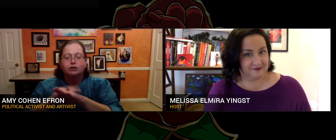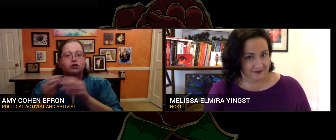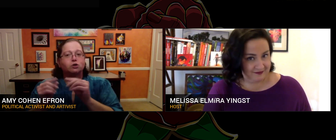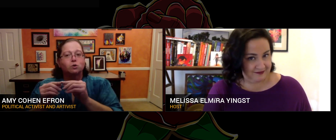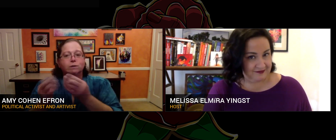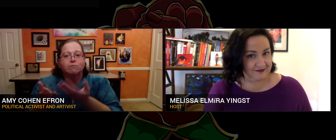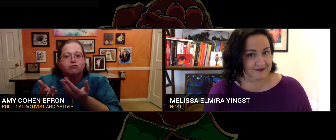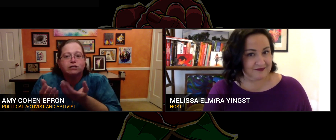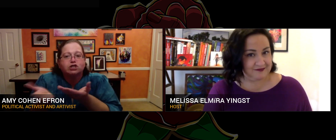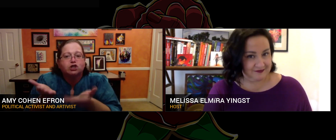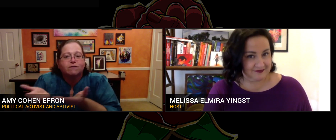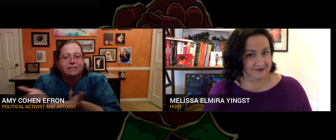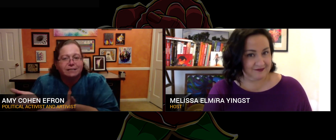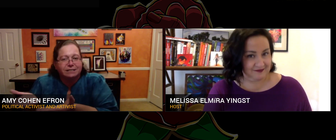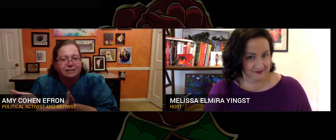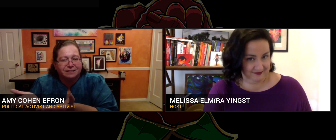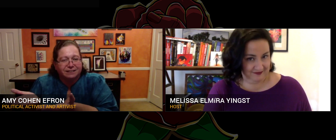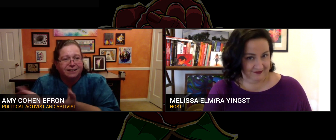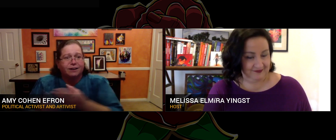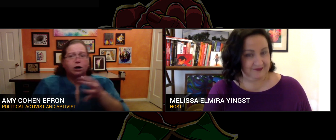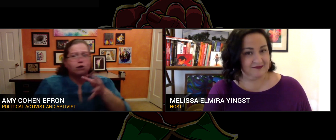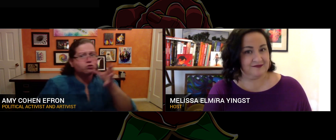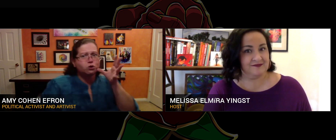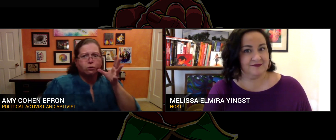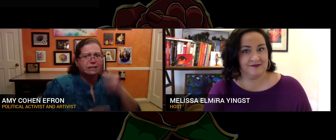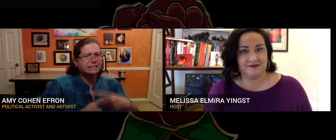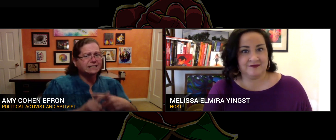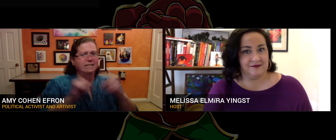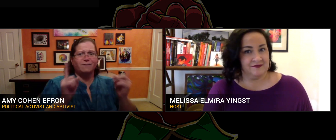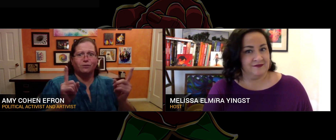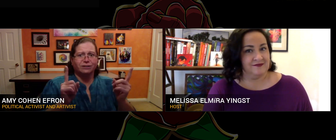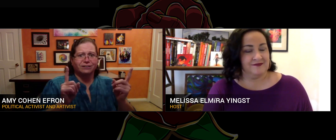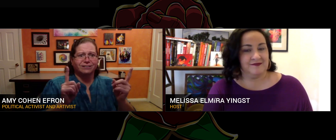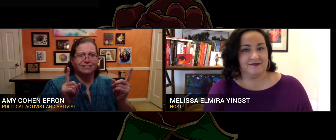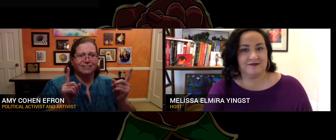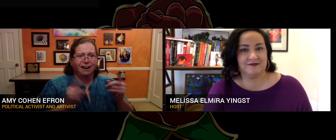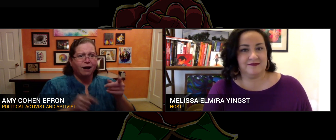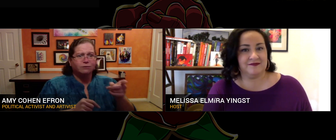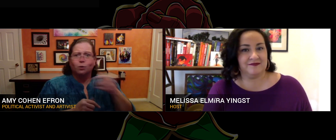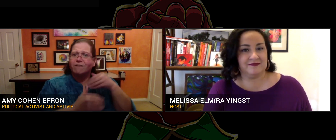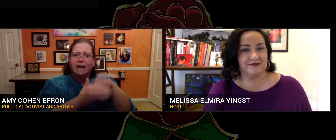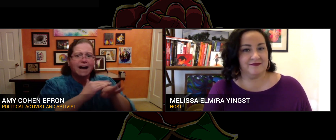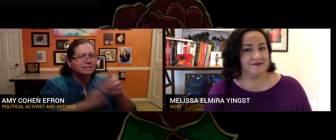access to resources, services, rural areas have different beliefs.